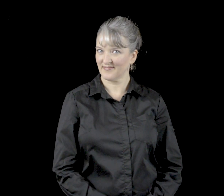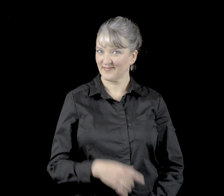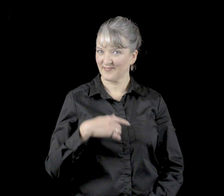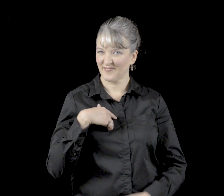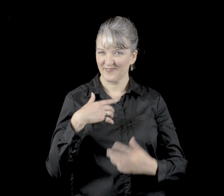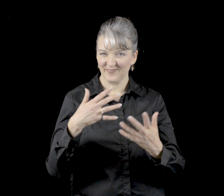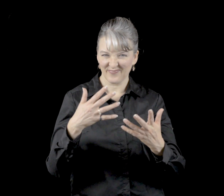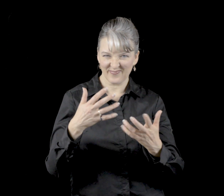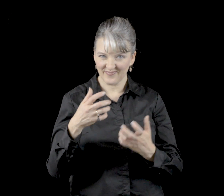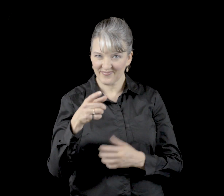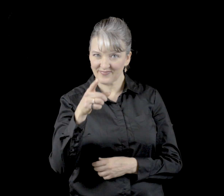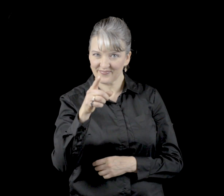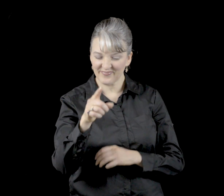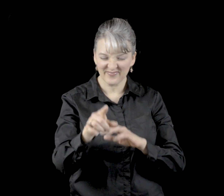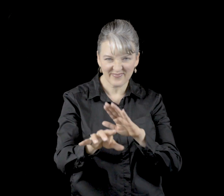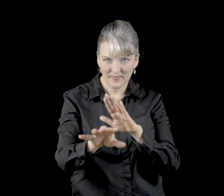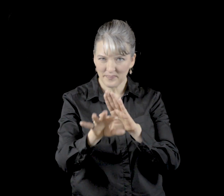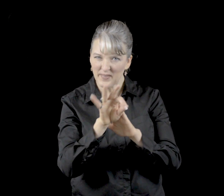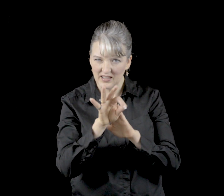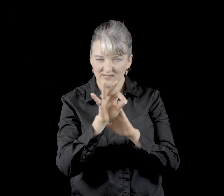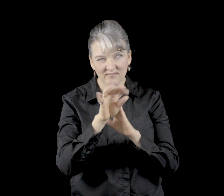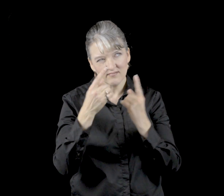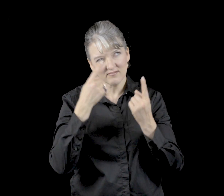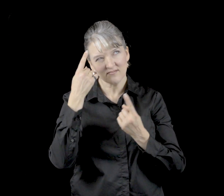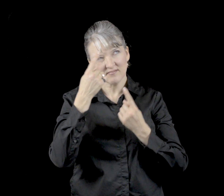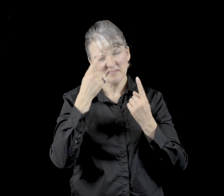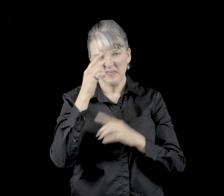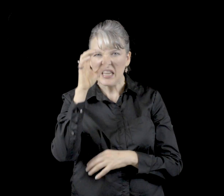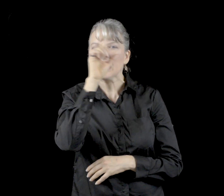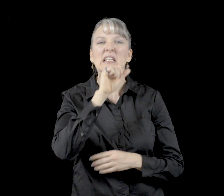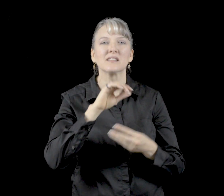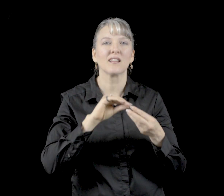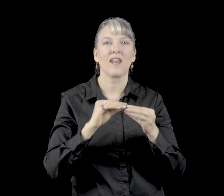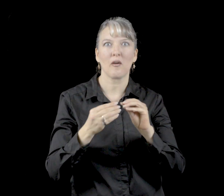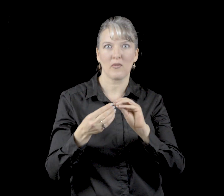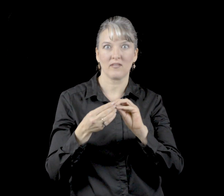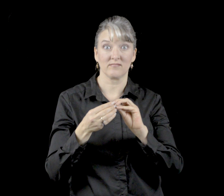I want you to pick, think of, or guess a number.